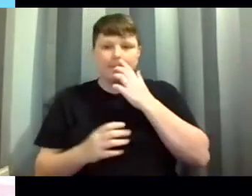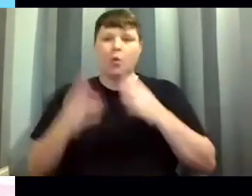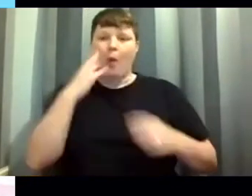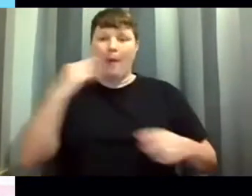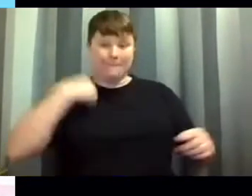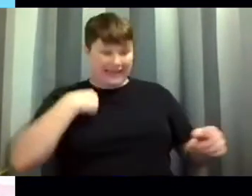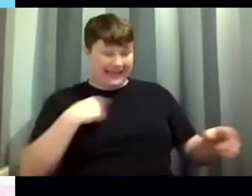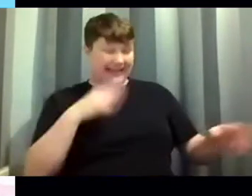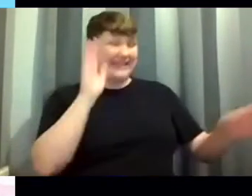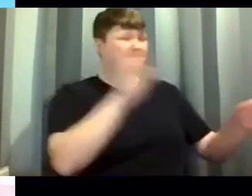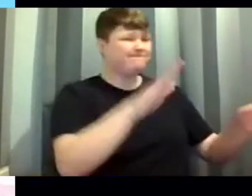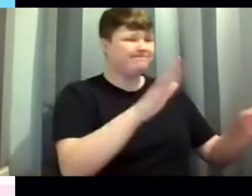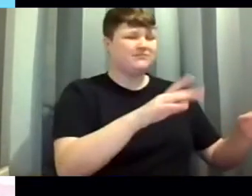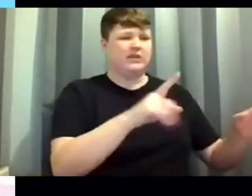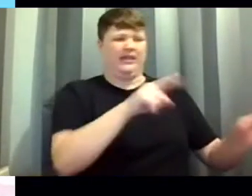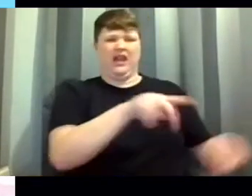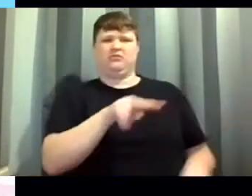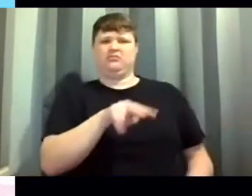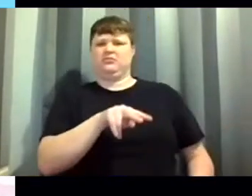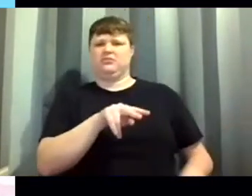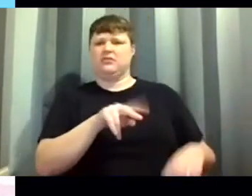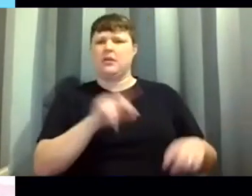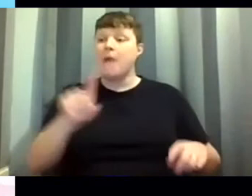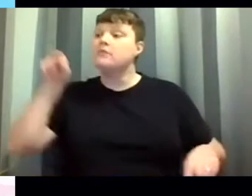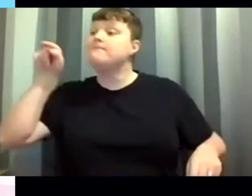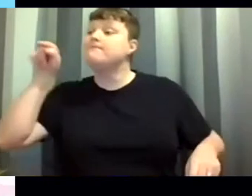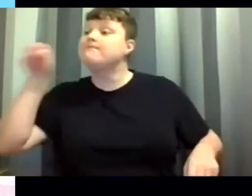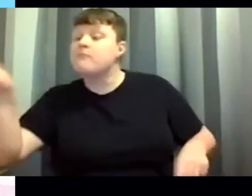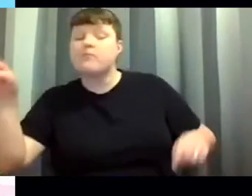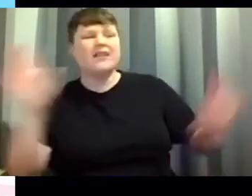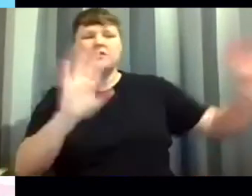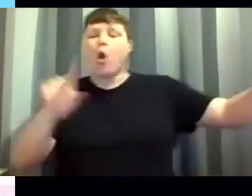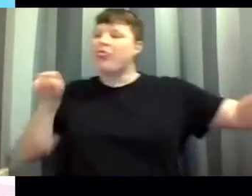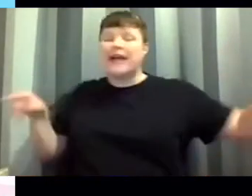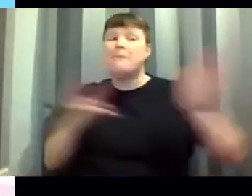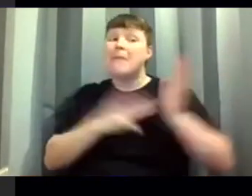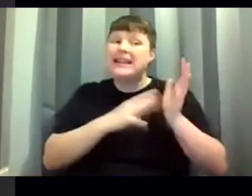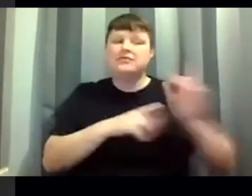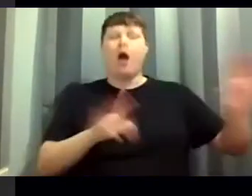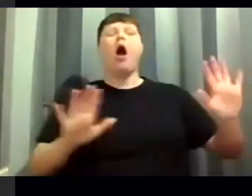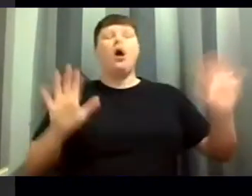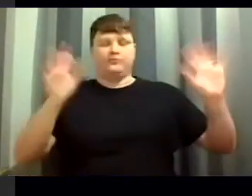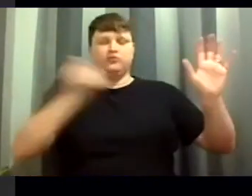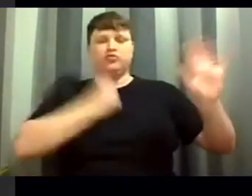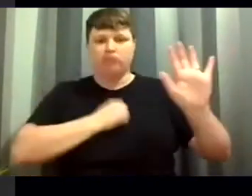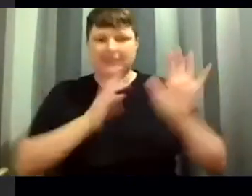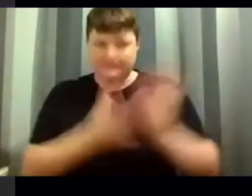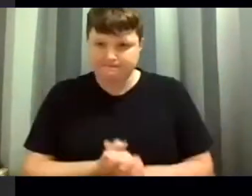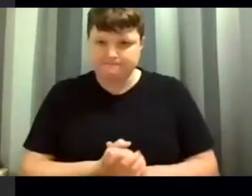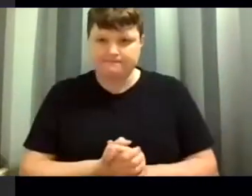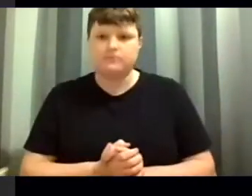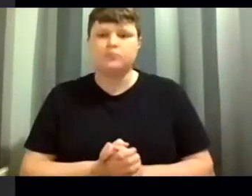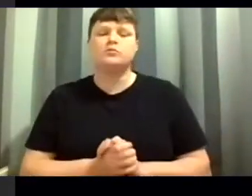reinforcing the social norm: that this is who I am. And it works much better. So, firstly breaking